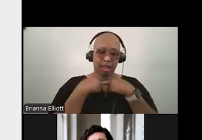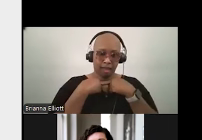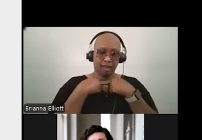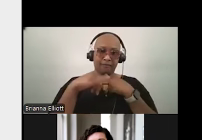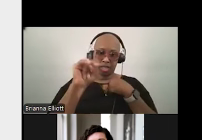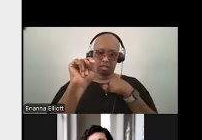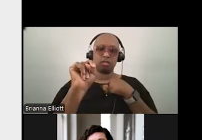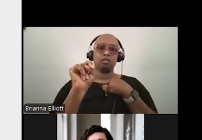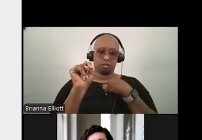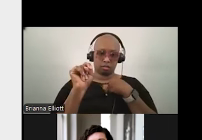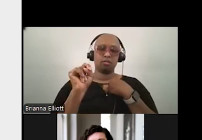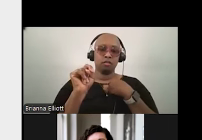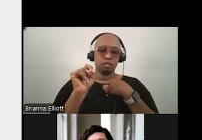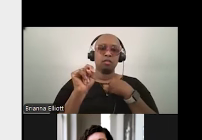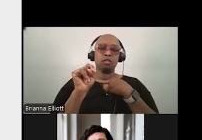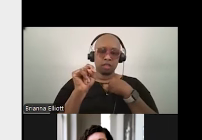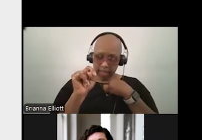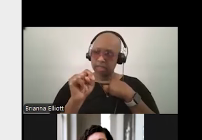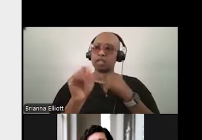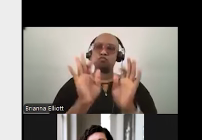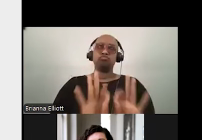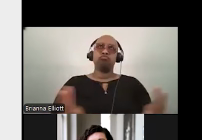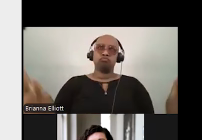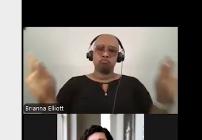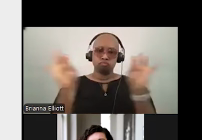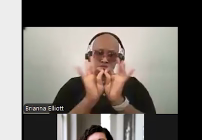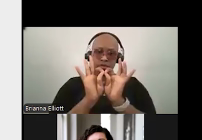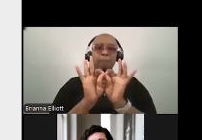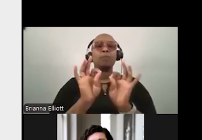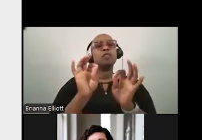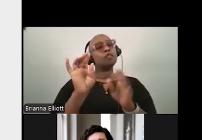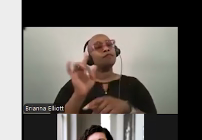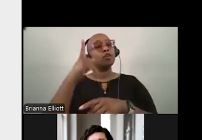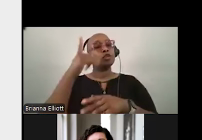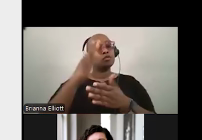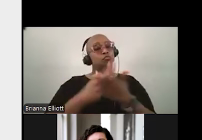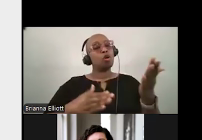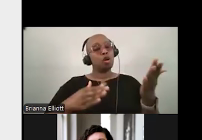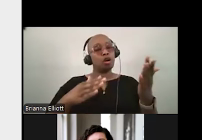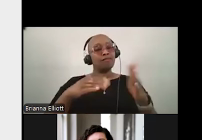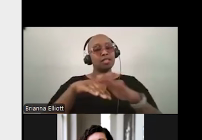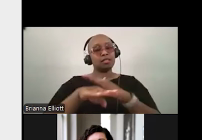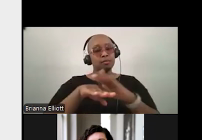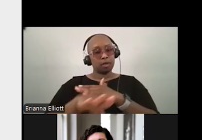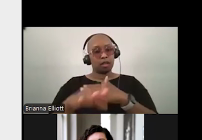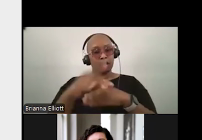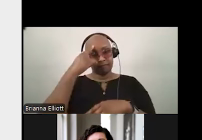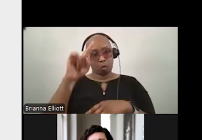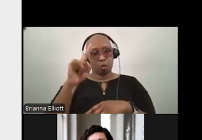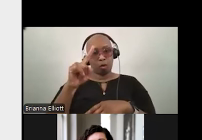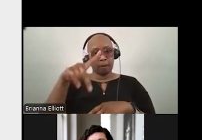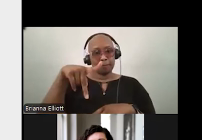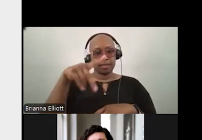but it is absolutely essential to make sure it's the first step for accessibility with PDFs.